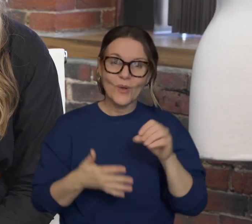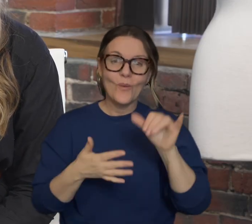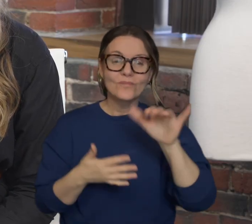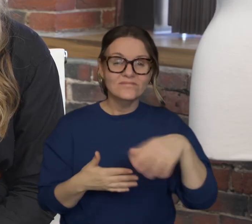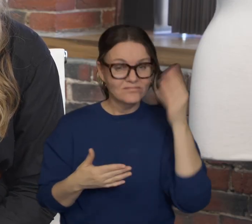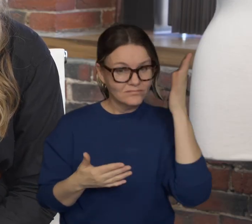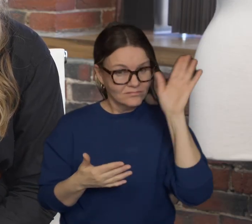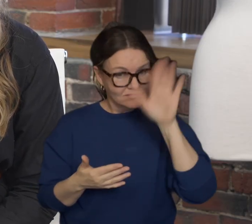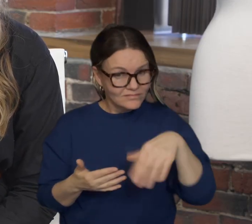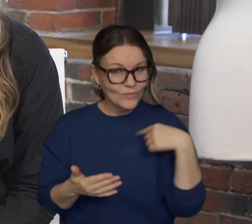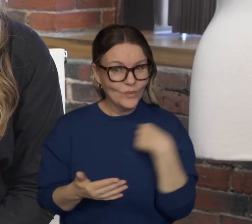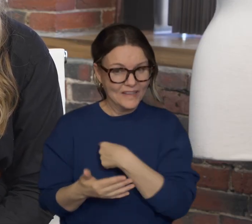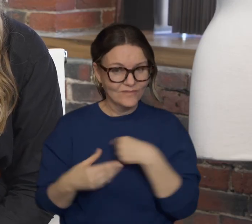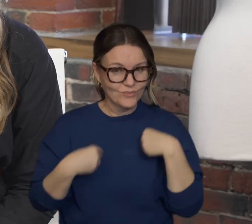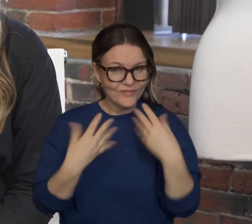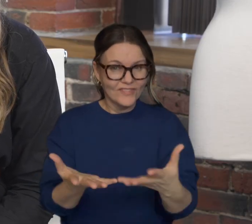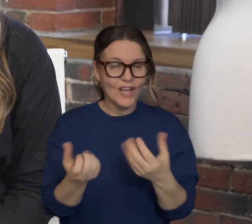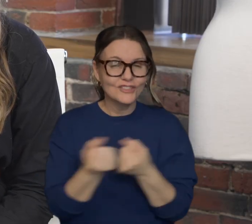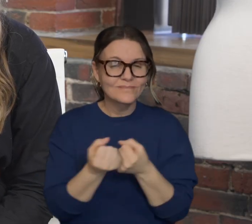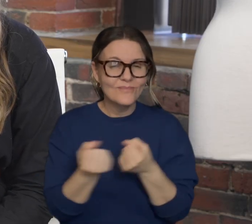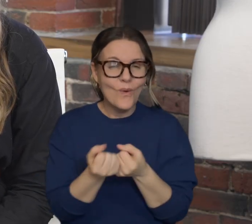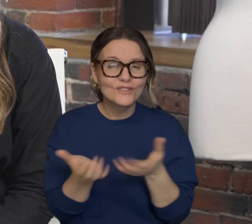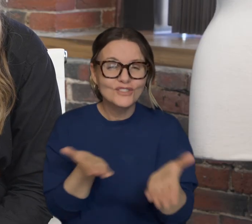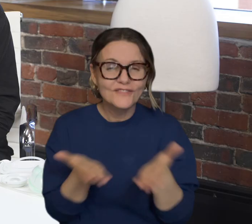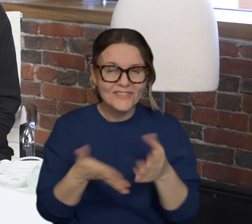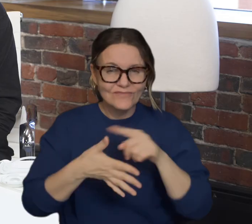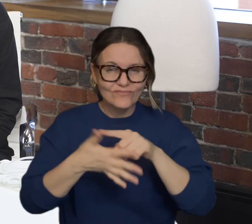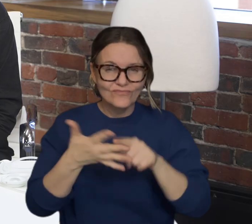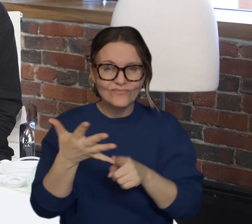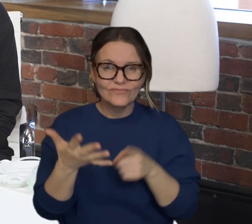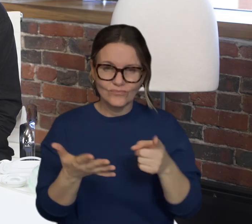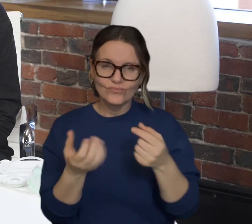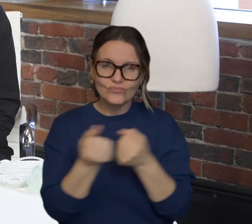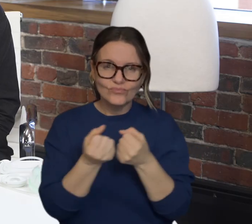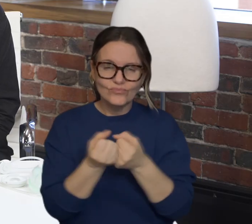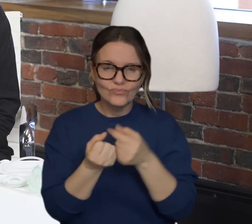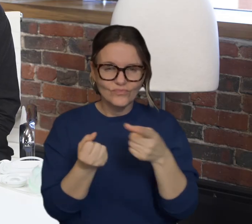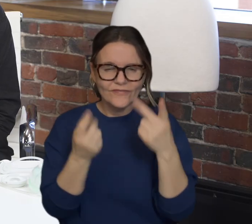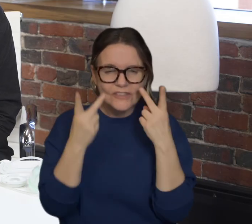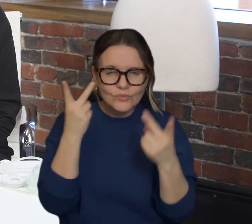your parts are air dried right after this process we do these unboxing series because Acelleron